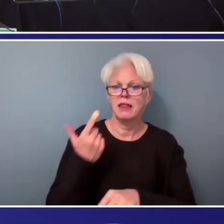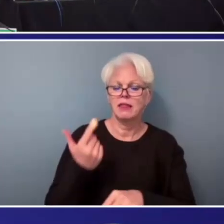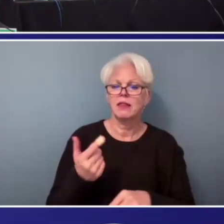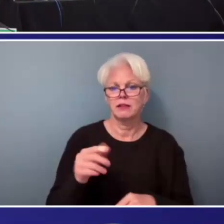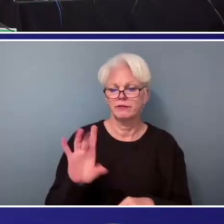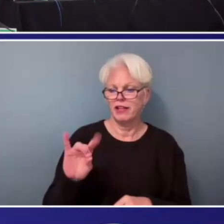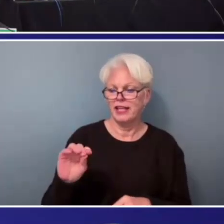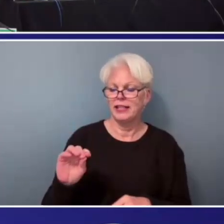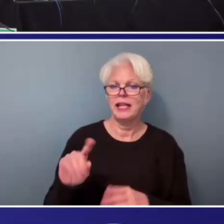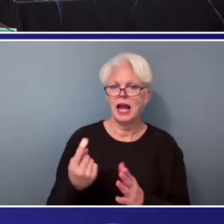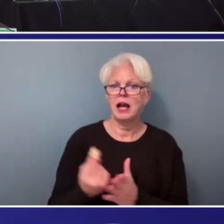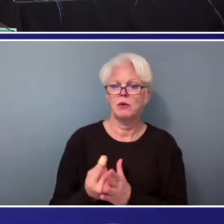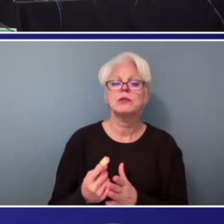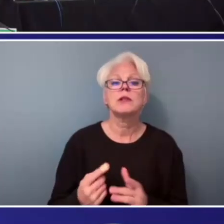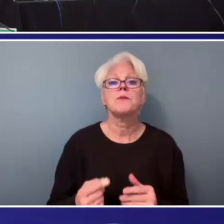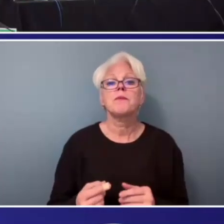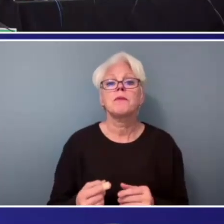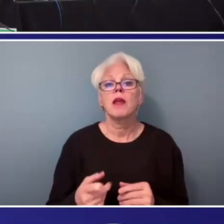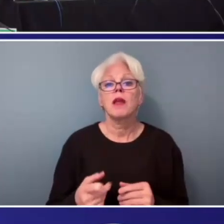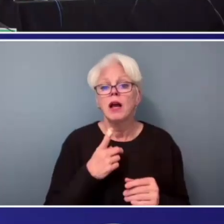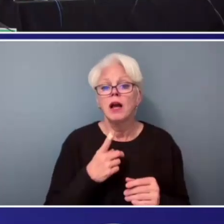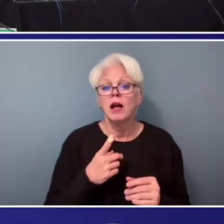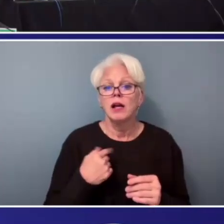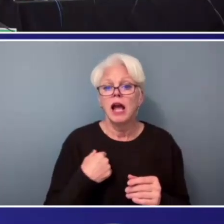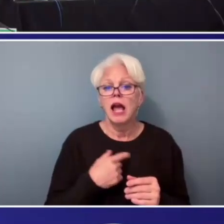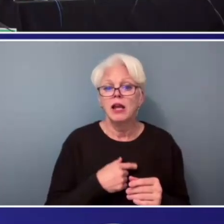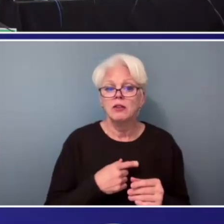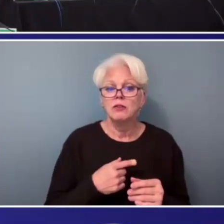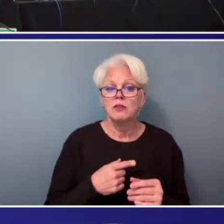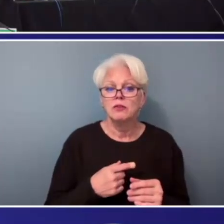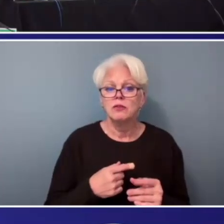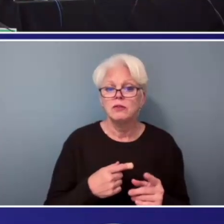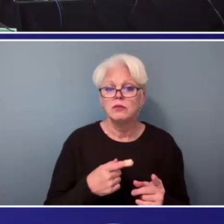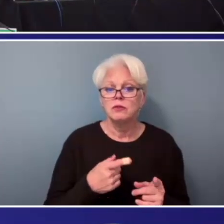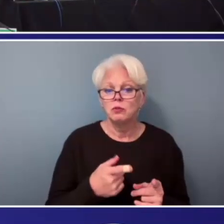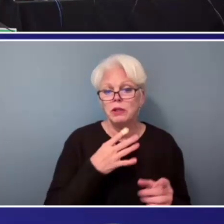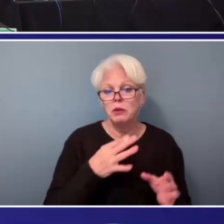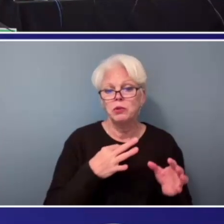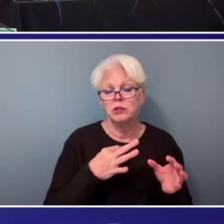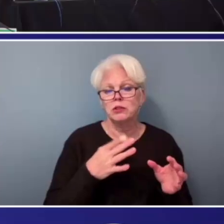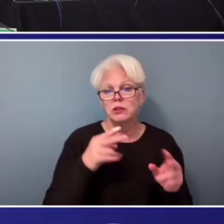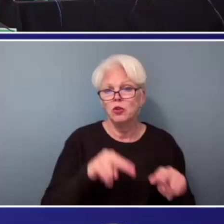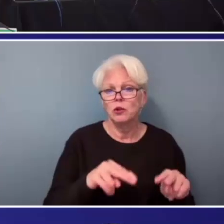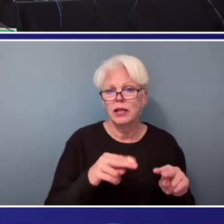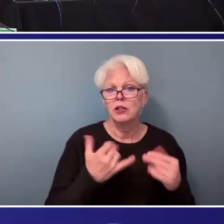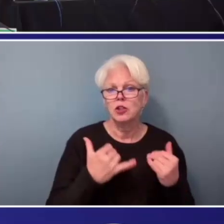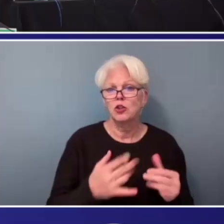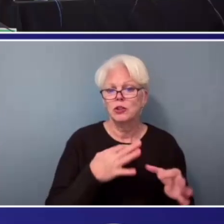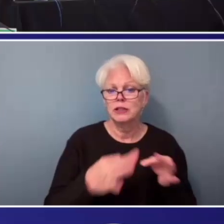the current definition in 668.2 for professional degree is based on the concept